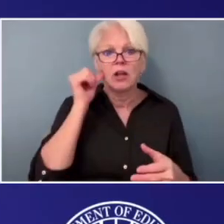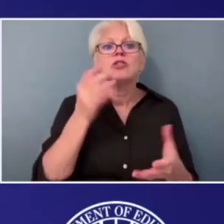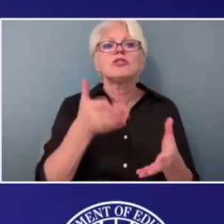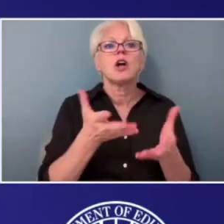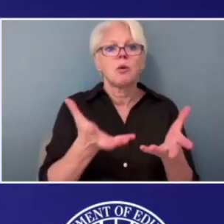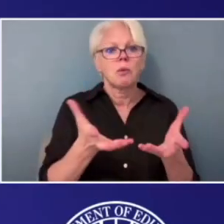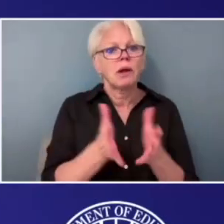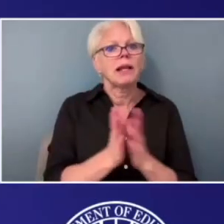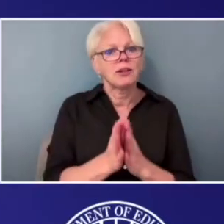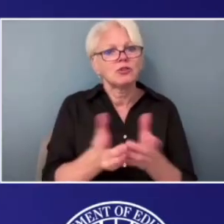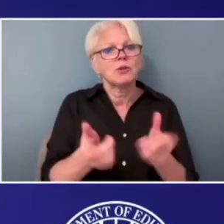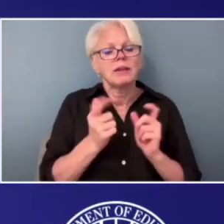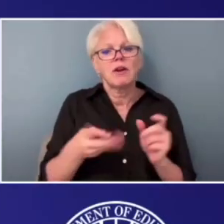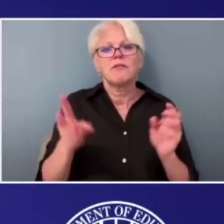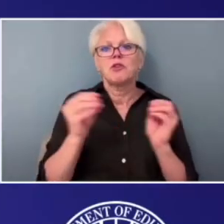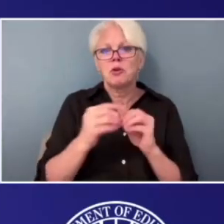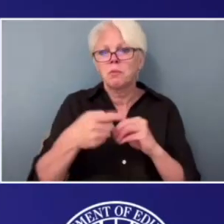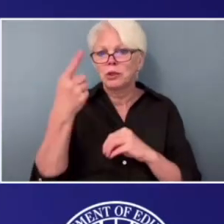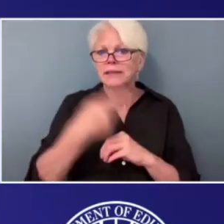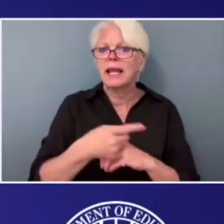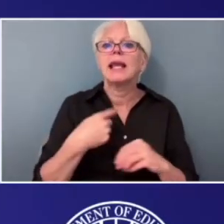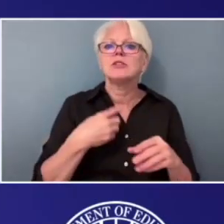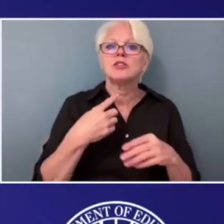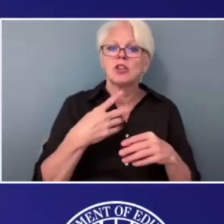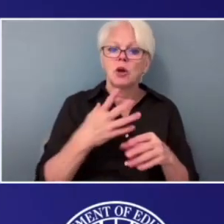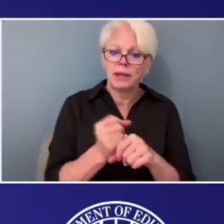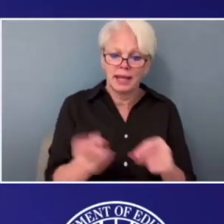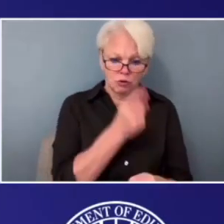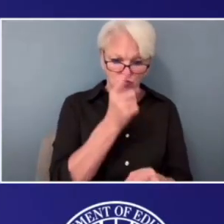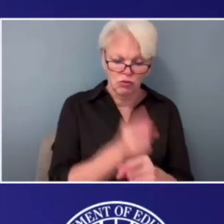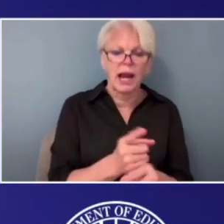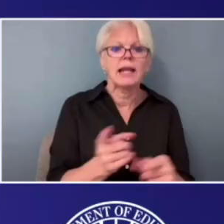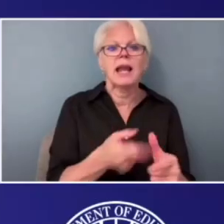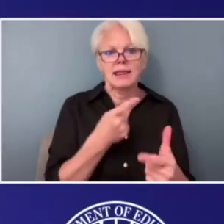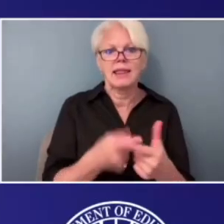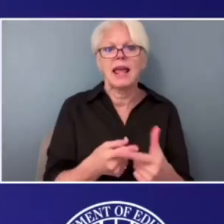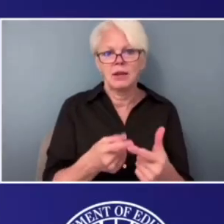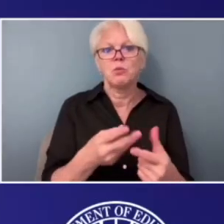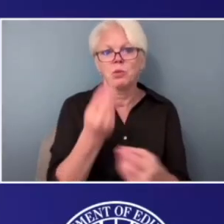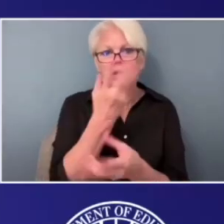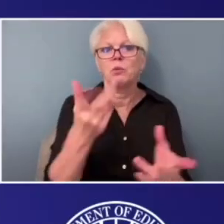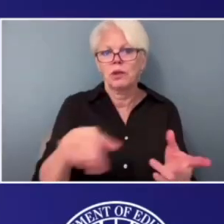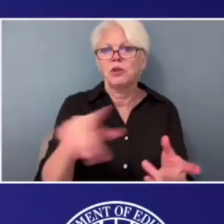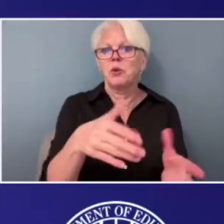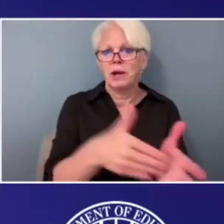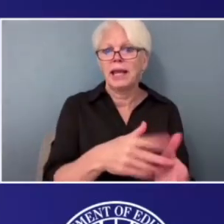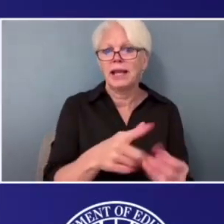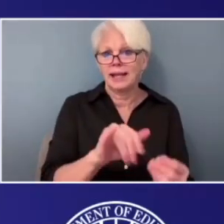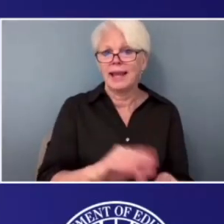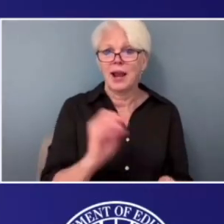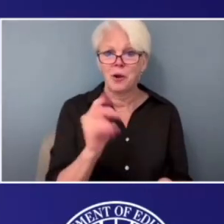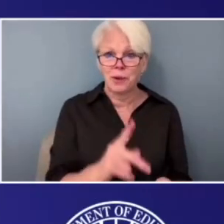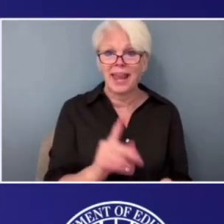days and get it right, and then circle back to you guys on that. Okay? That's the first thing. Yes, ma'am.